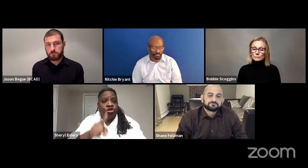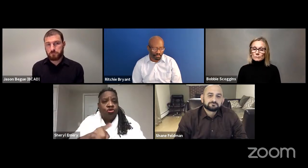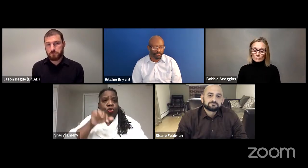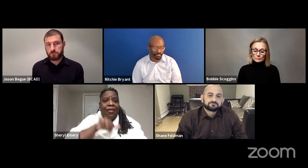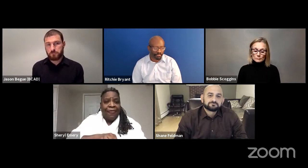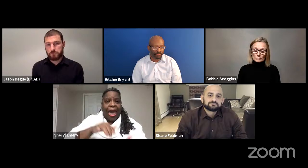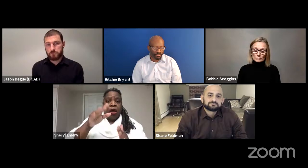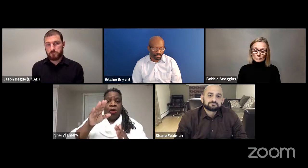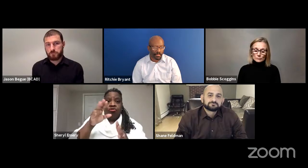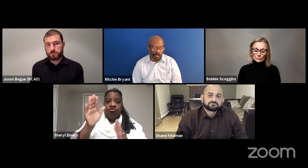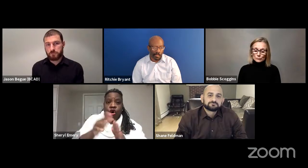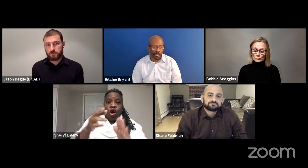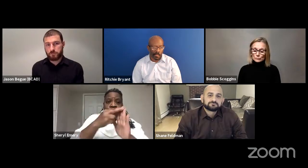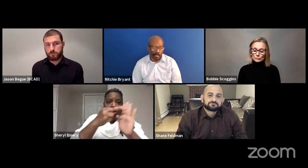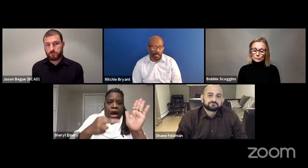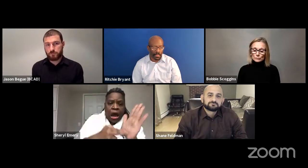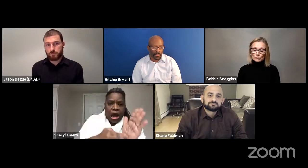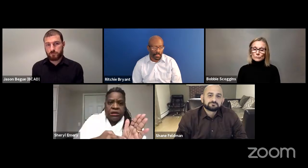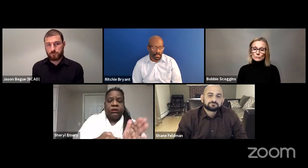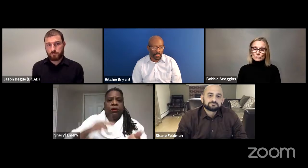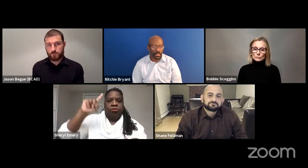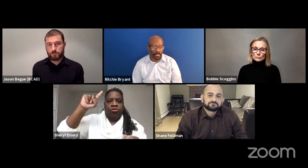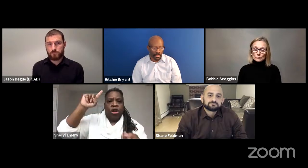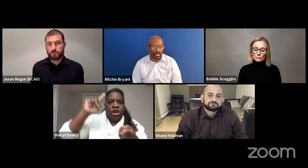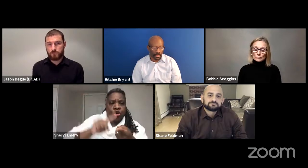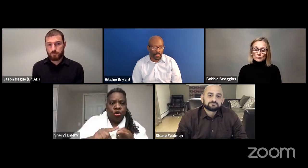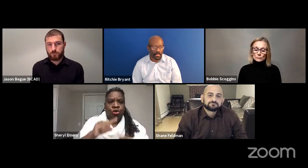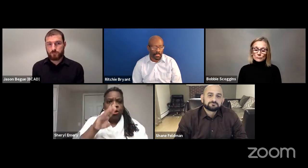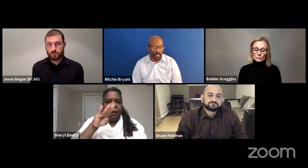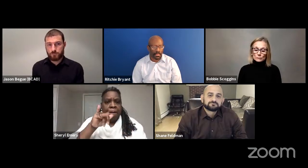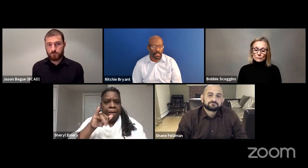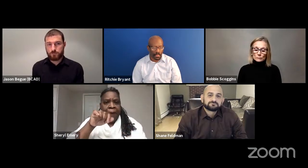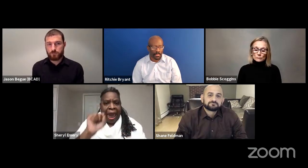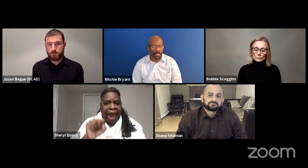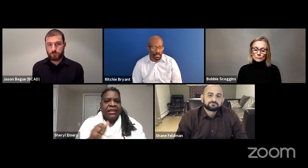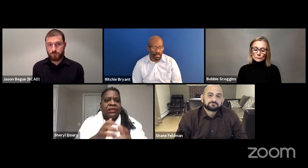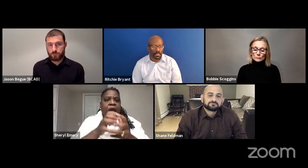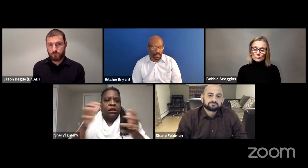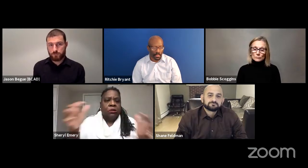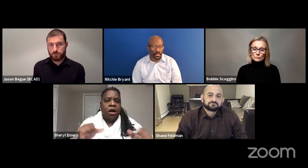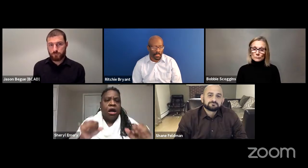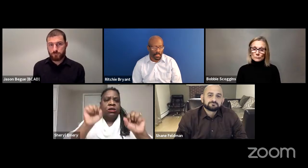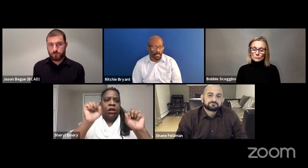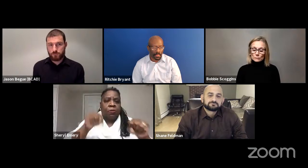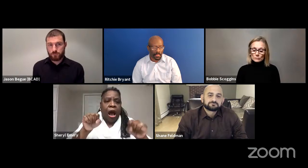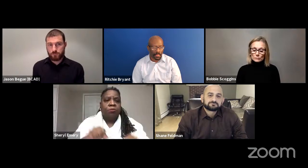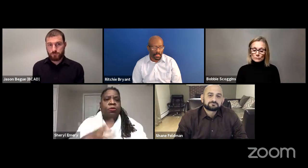So that's another thing we need to ensure that our regulations and rules do. That they